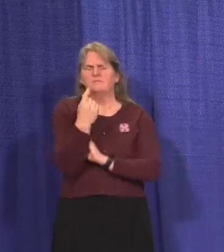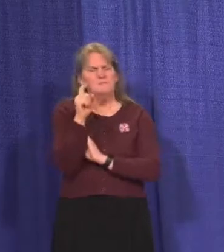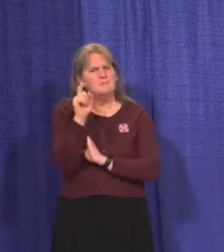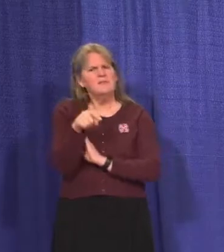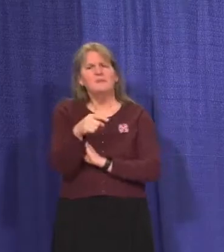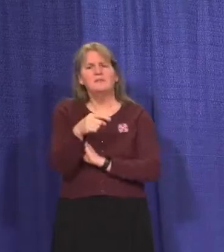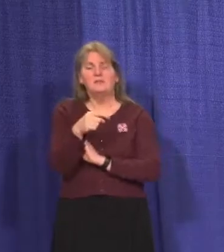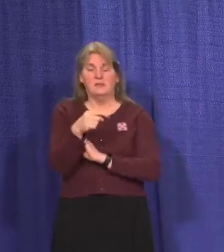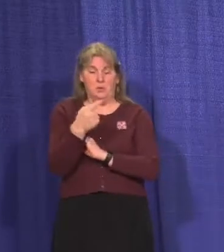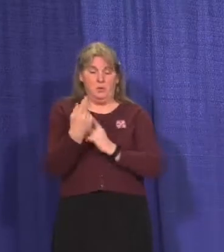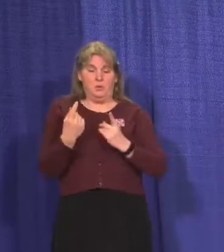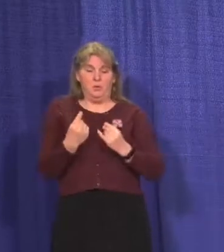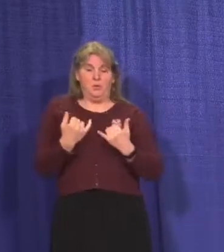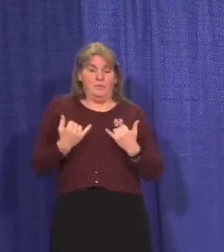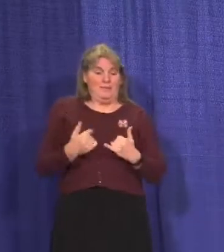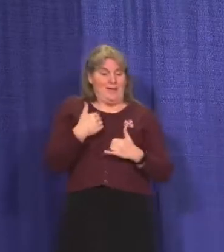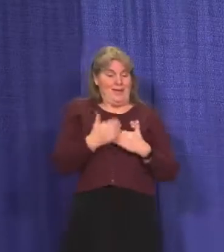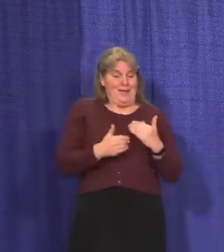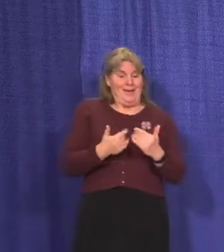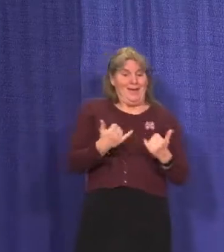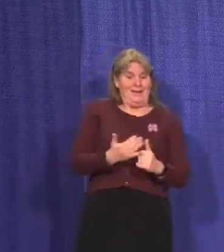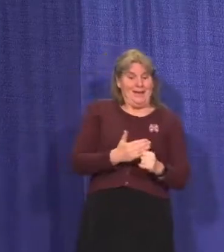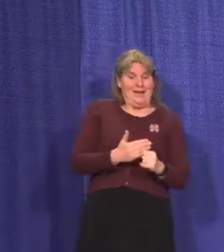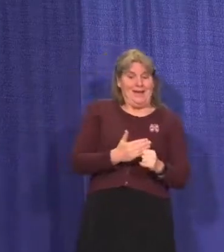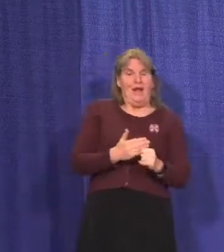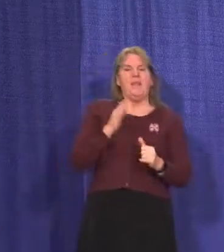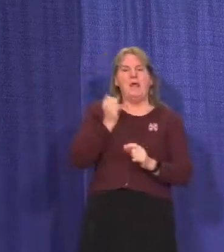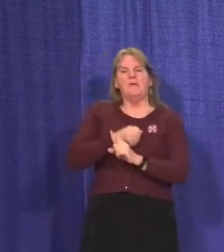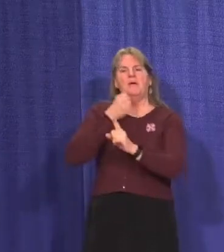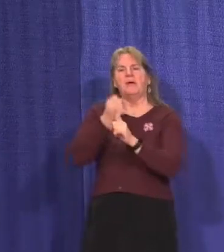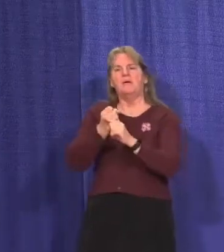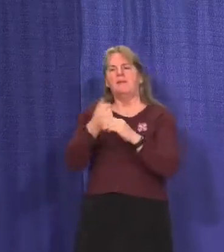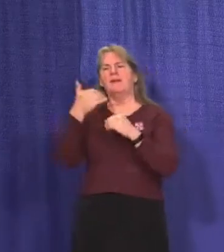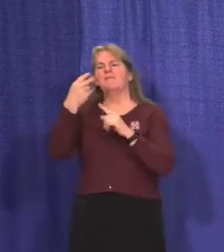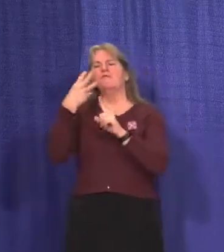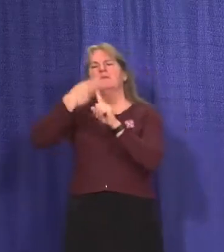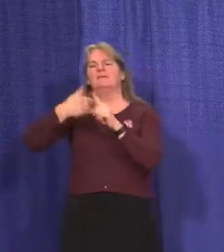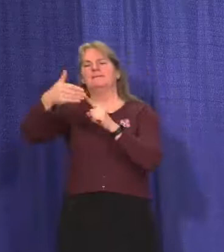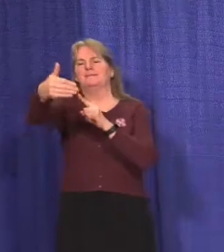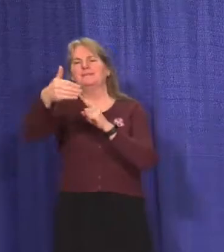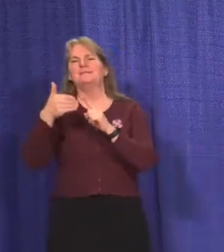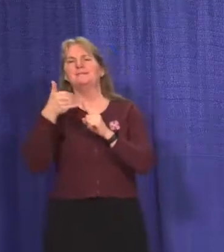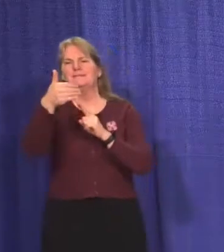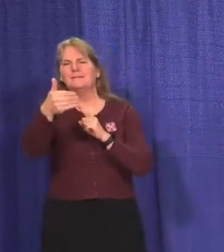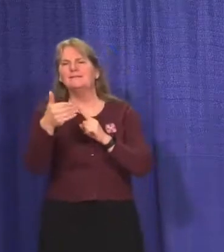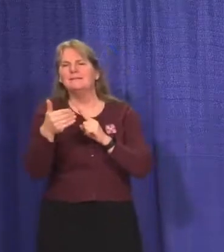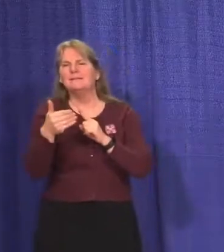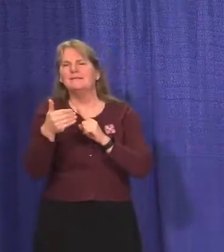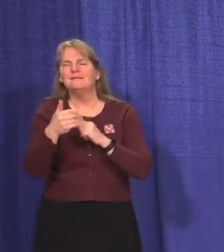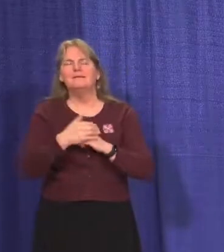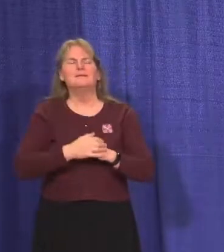determine how the next few months will be. Variants continue to be a topic